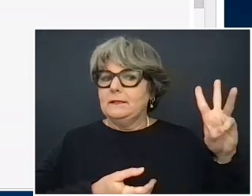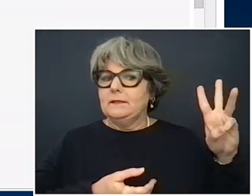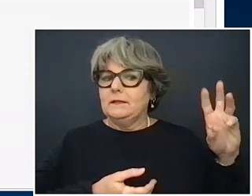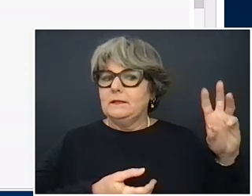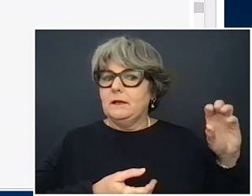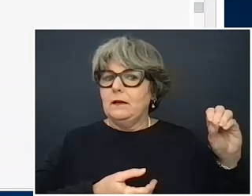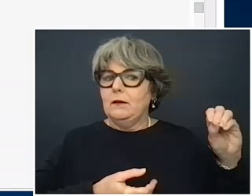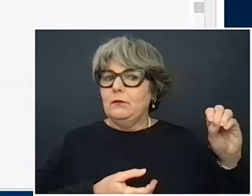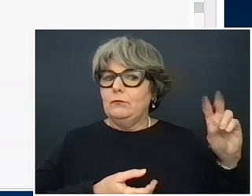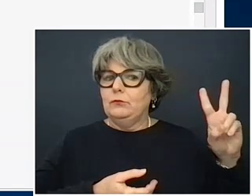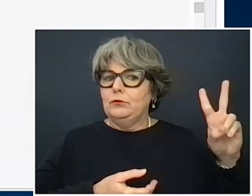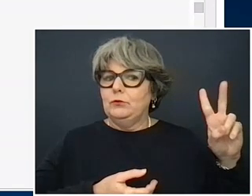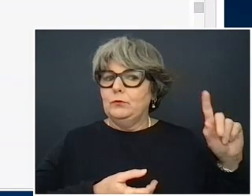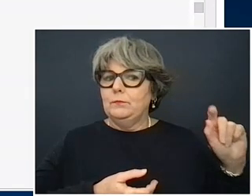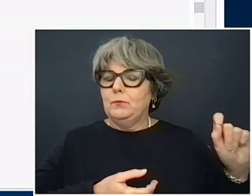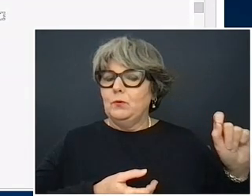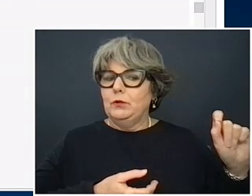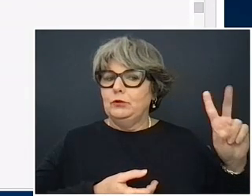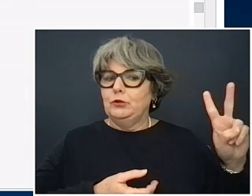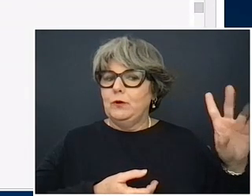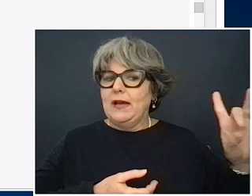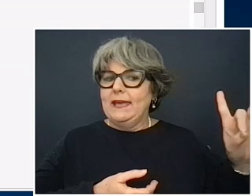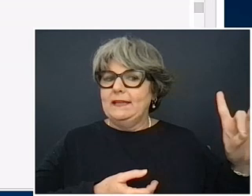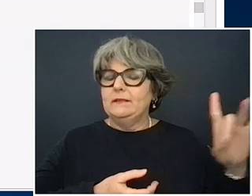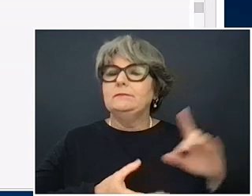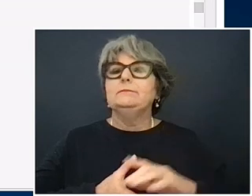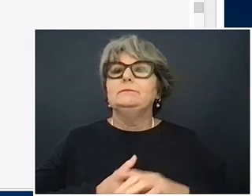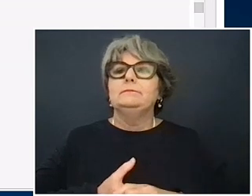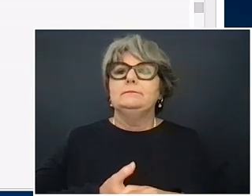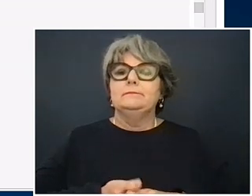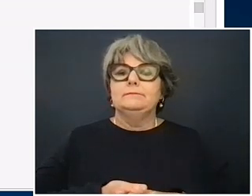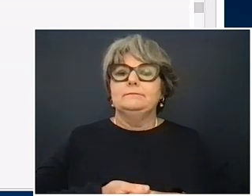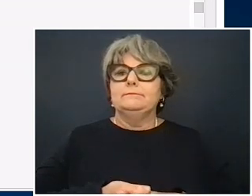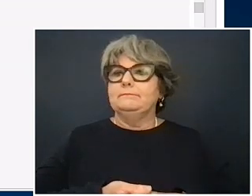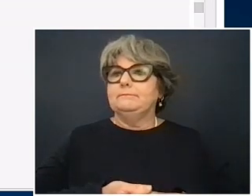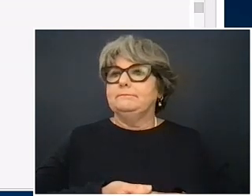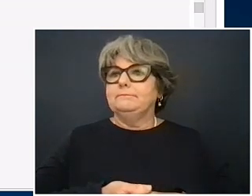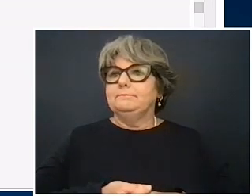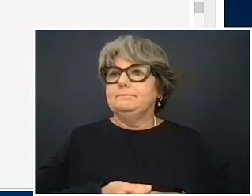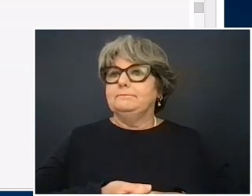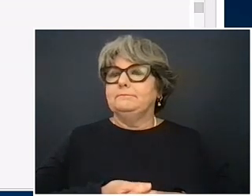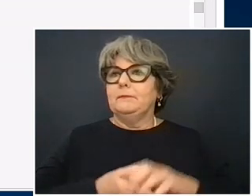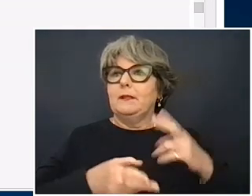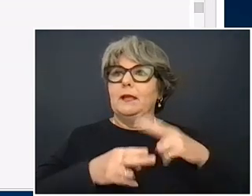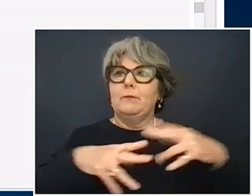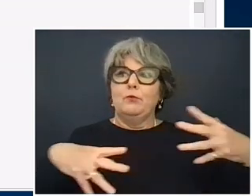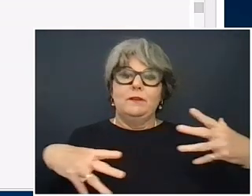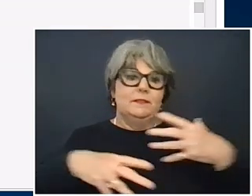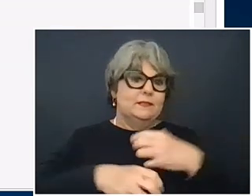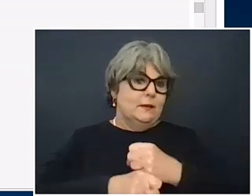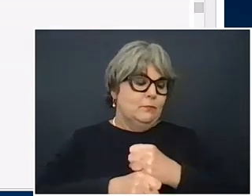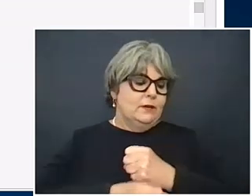Yes, 602.28. Do we get a brief summary? Yeah. Let's see.